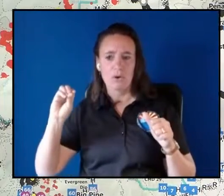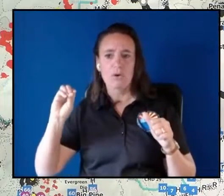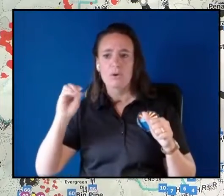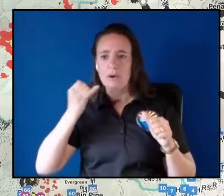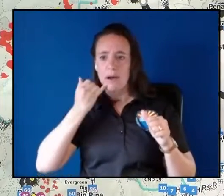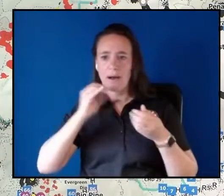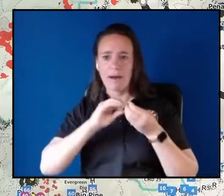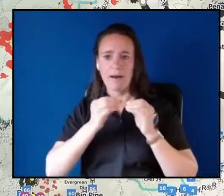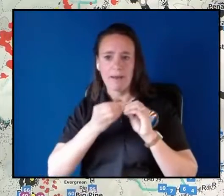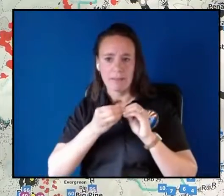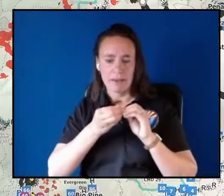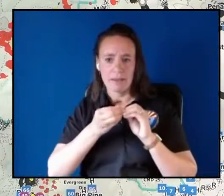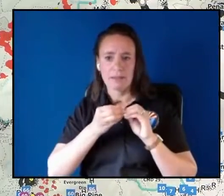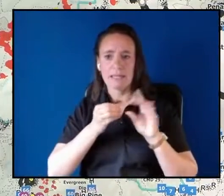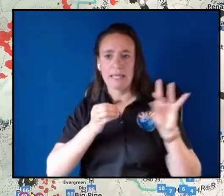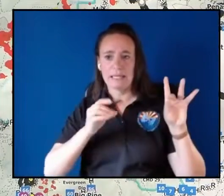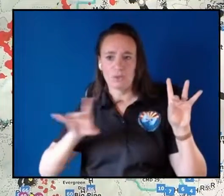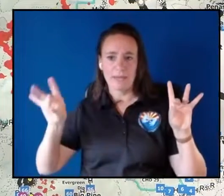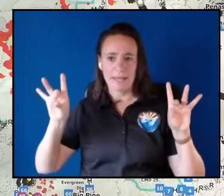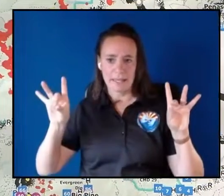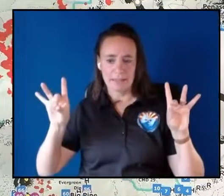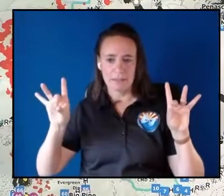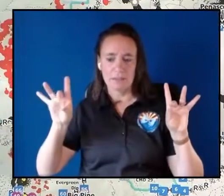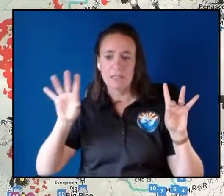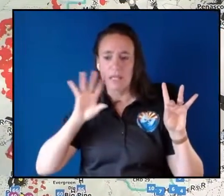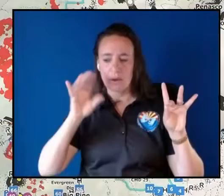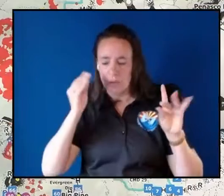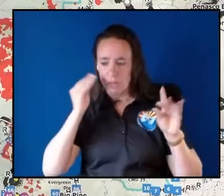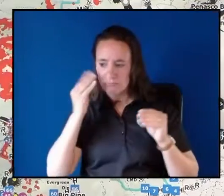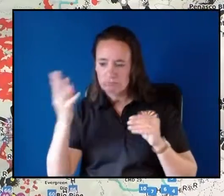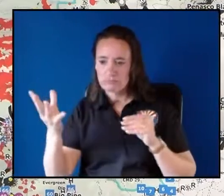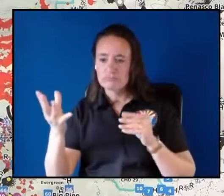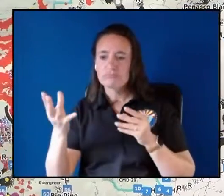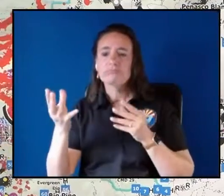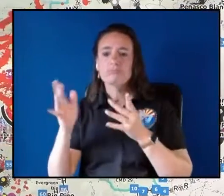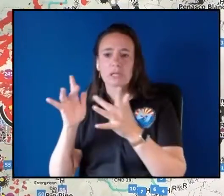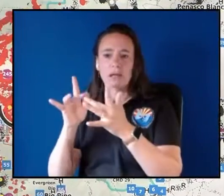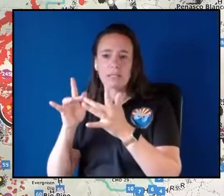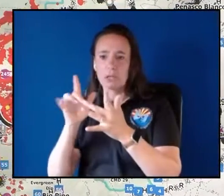They will get that over to the appropriate folks to get